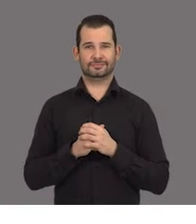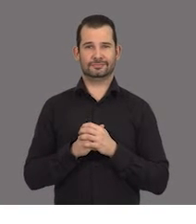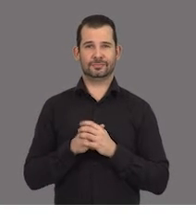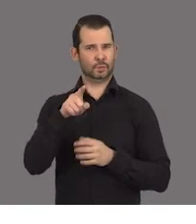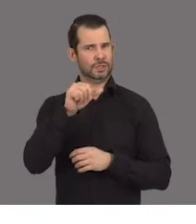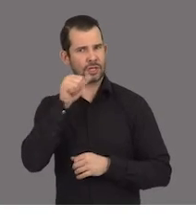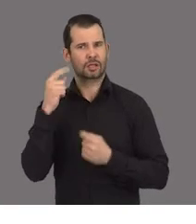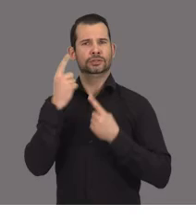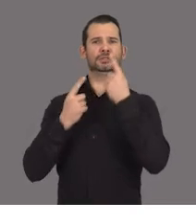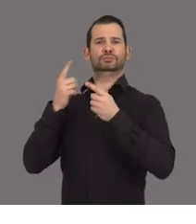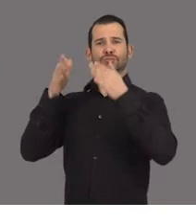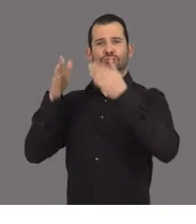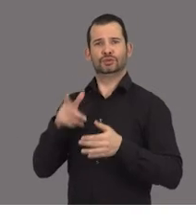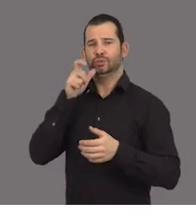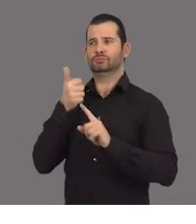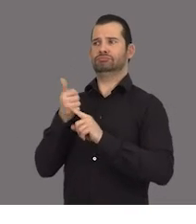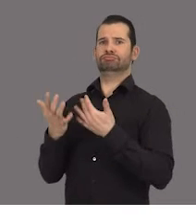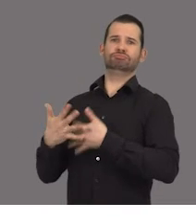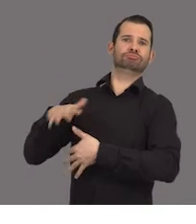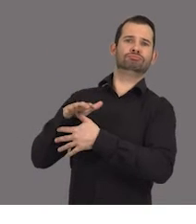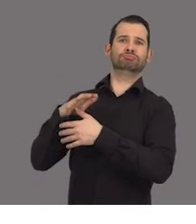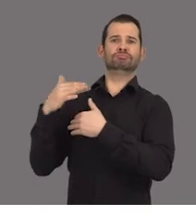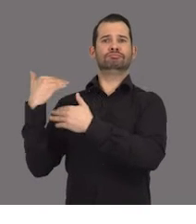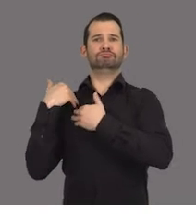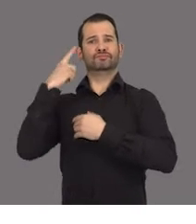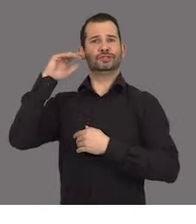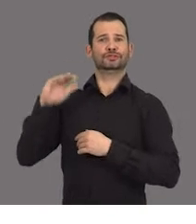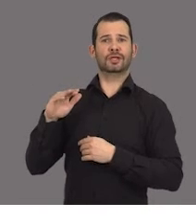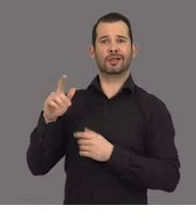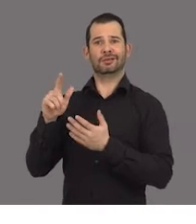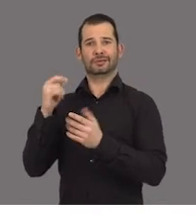You are not considered the person who is primarily responsible if the child